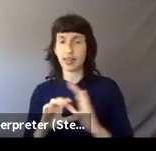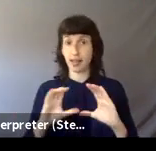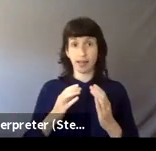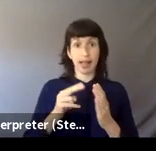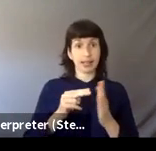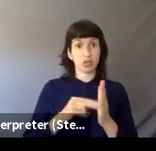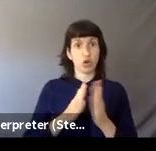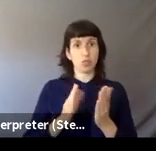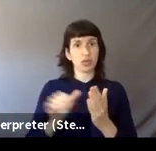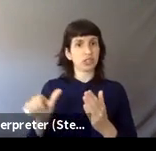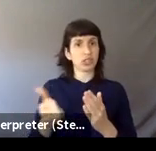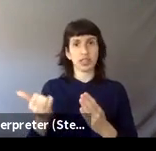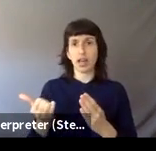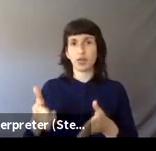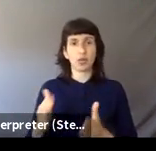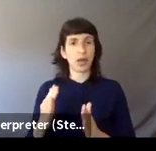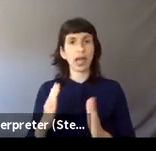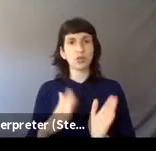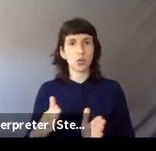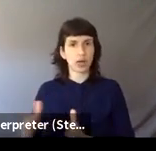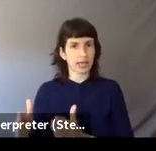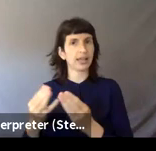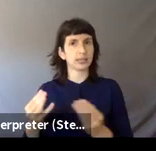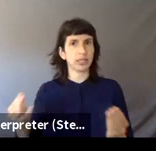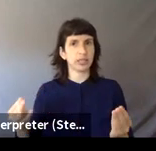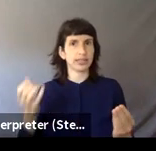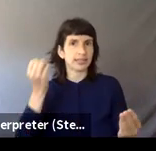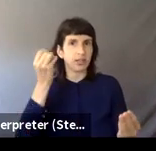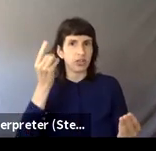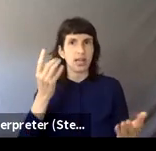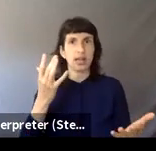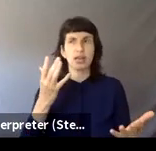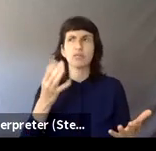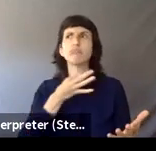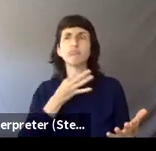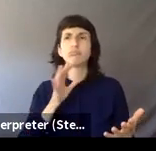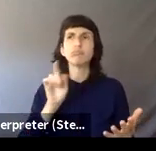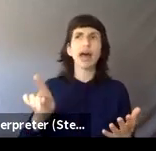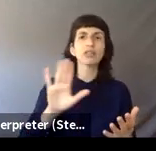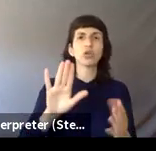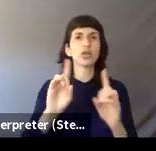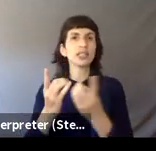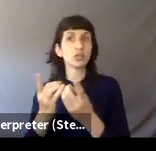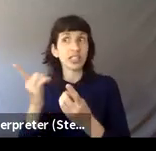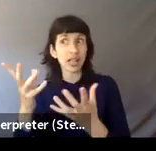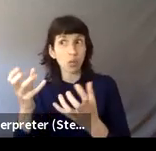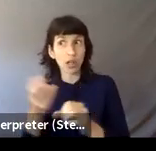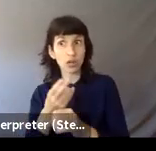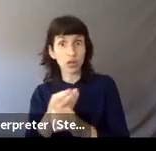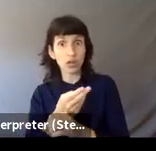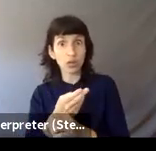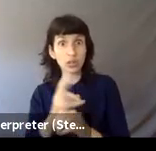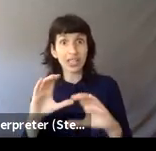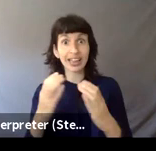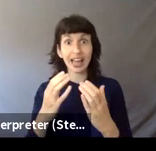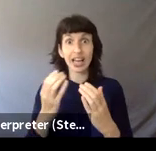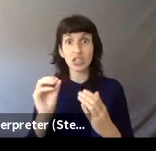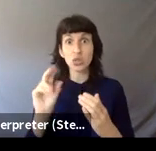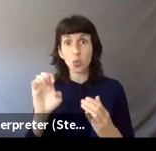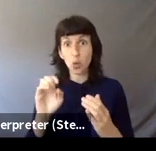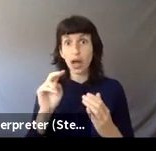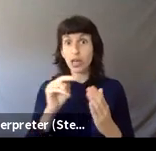in class one note, that's a whole other integration. I want to do a quick note you don't have to use class notebook to use all the other features of teams. You would still have assignments, posts,